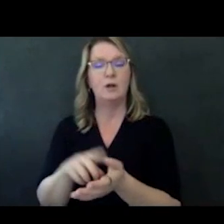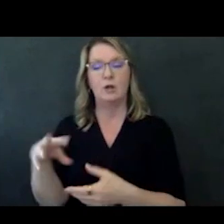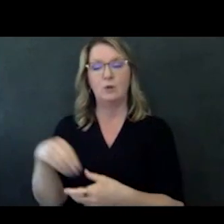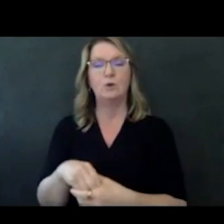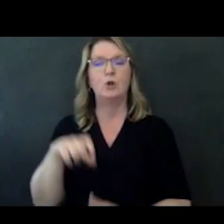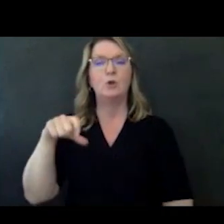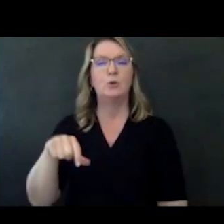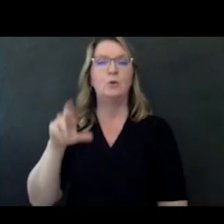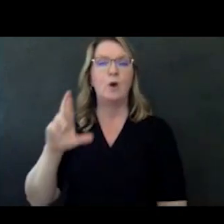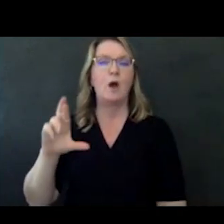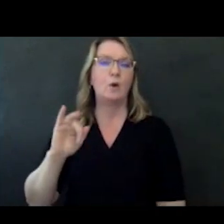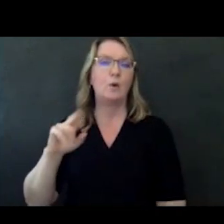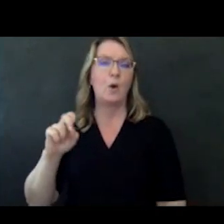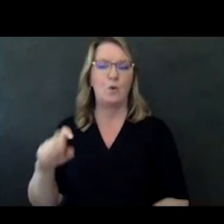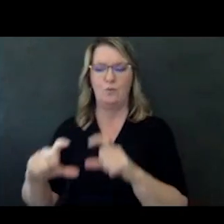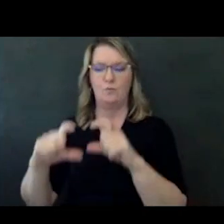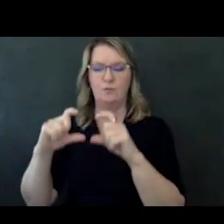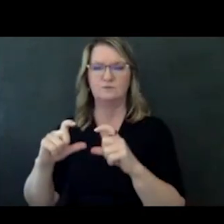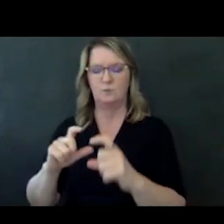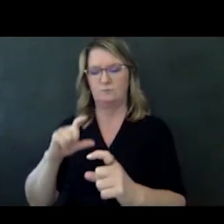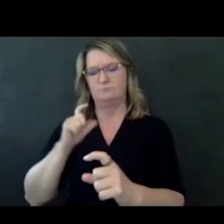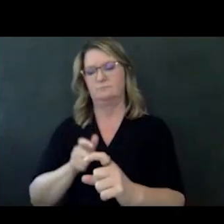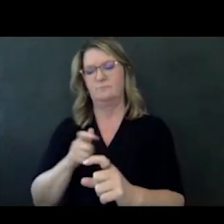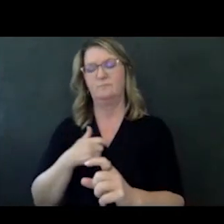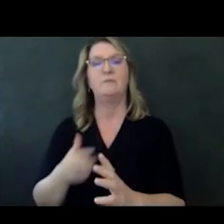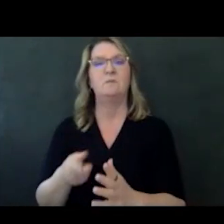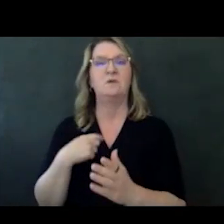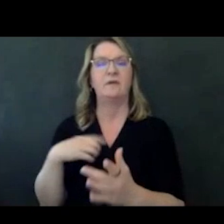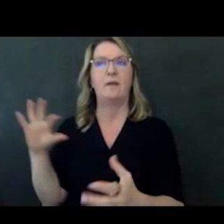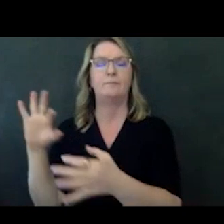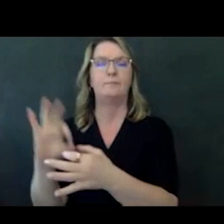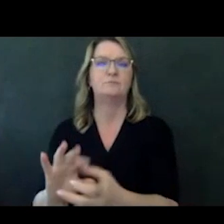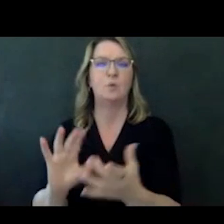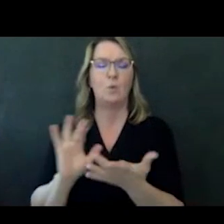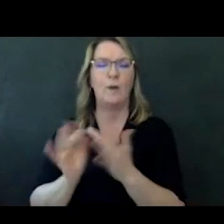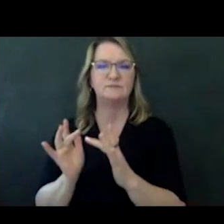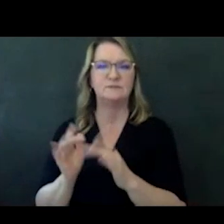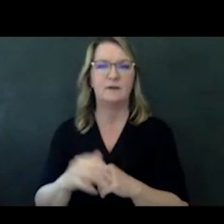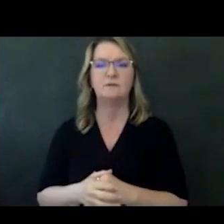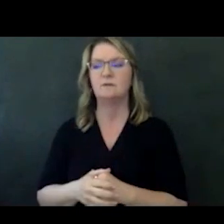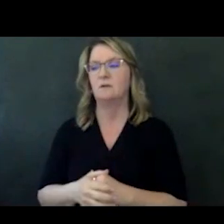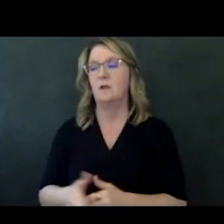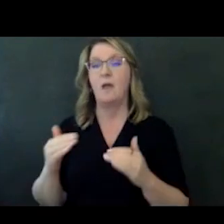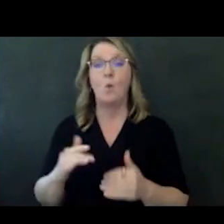to help people express their interest. We're also fortunate to be a part of a university